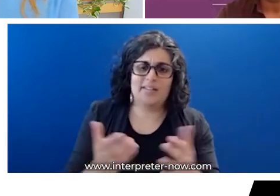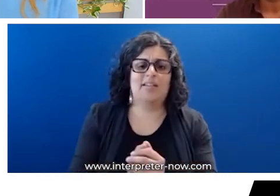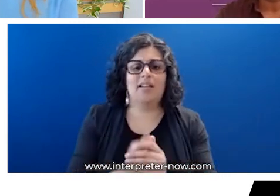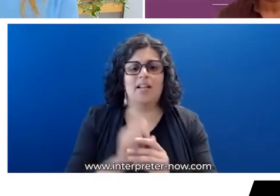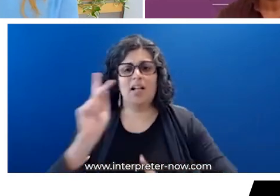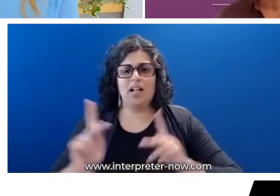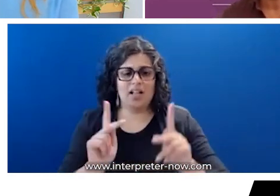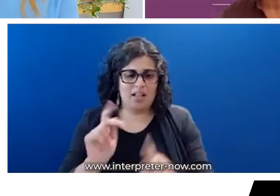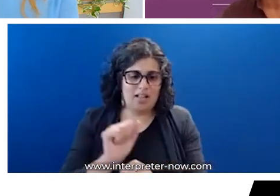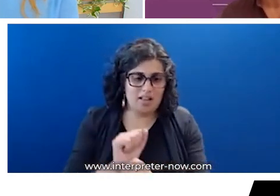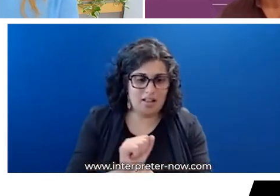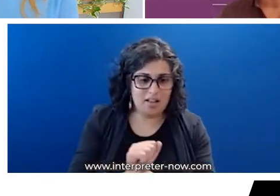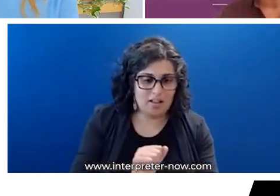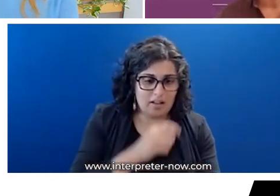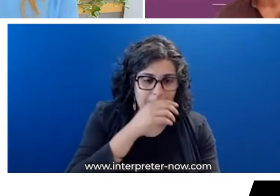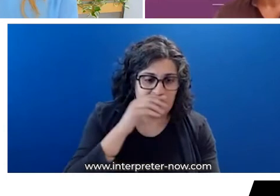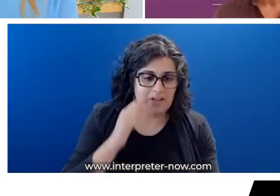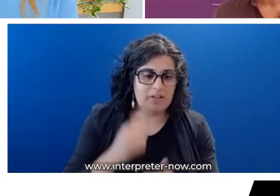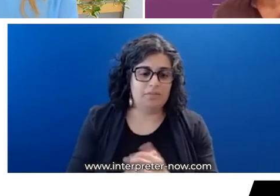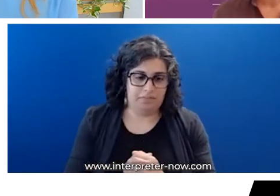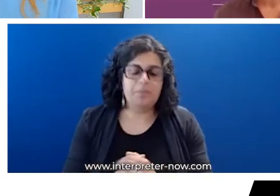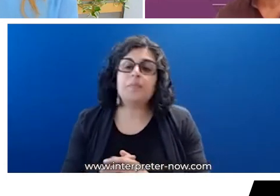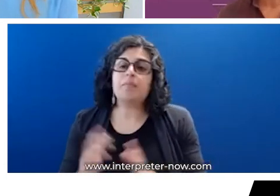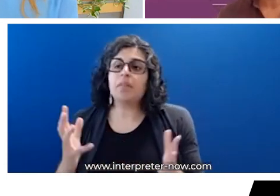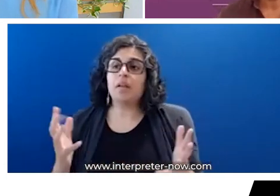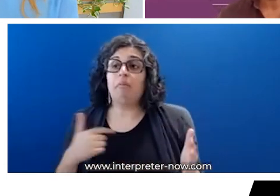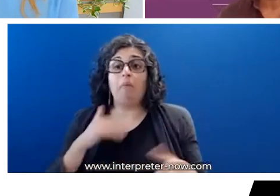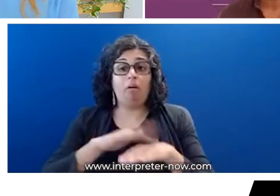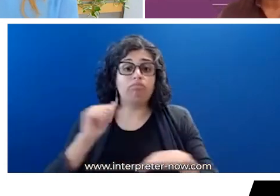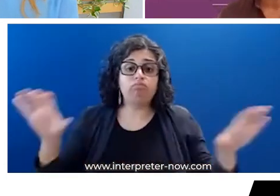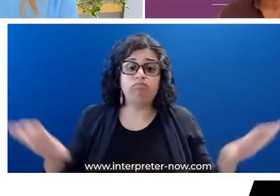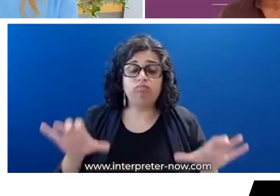And so, my call to action is for leaders to leverage their influence to pull other leaders